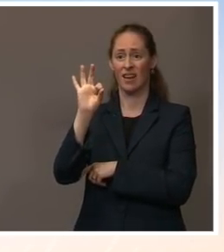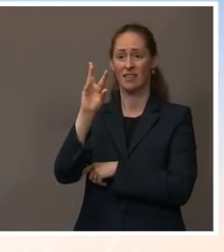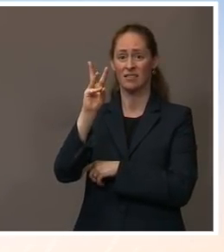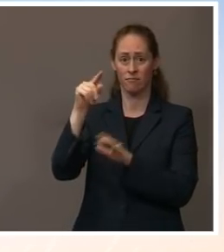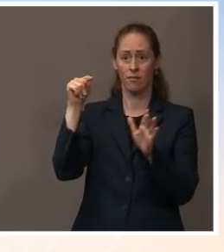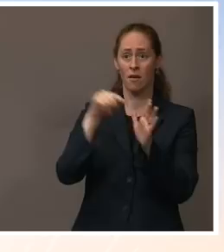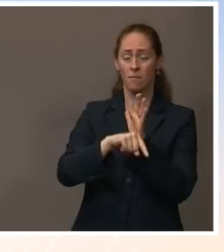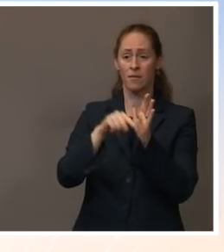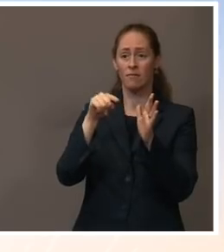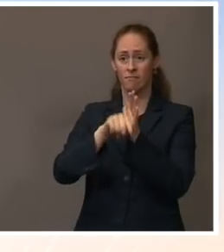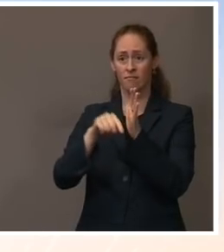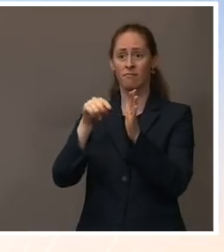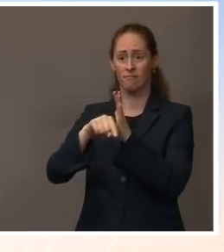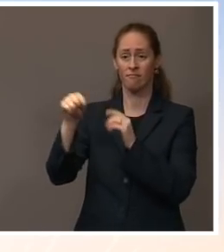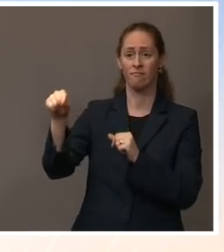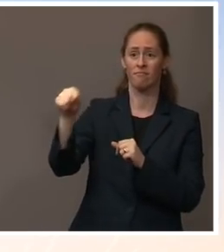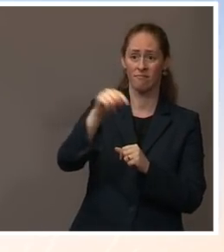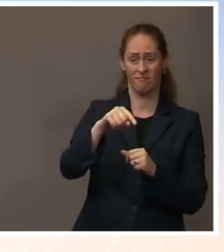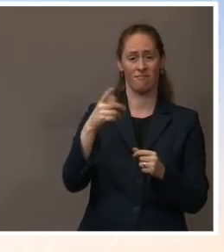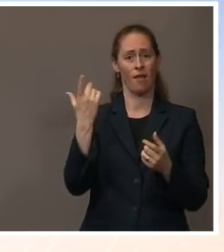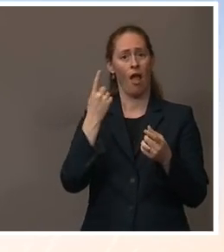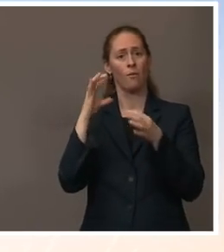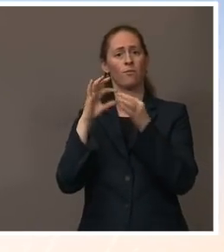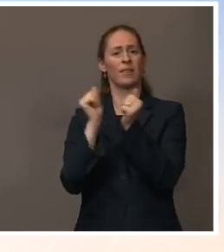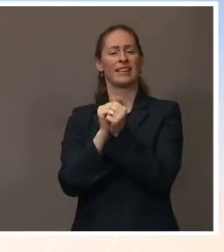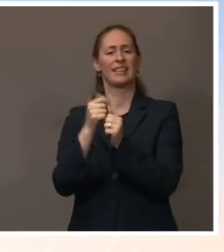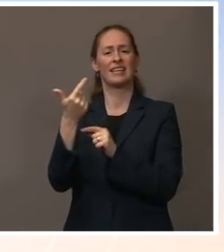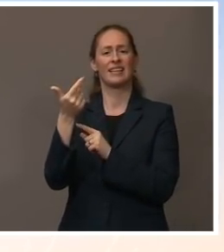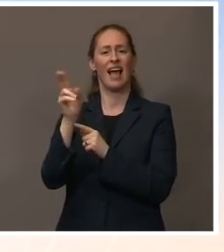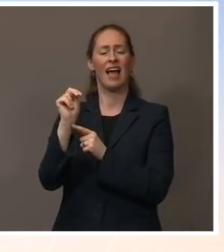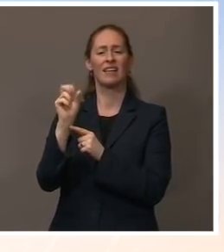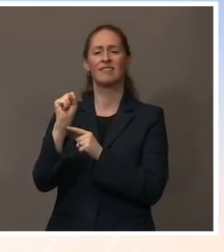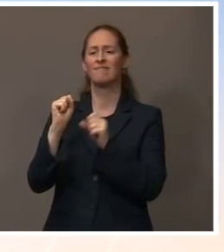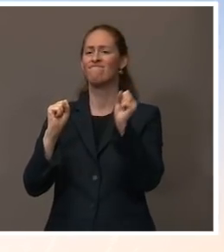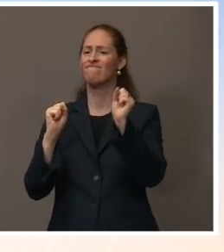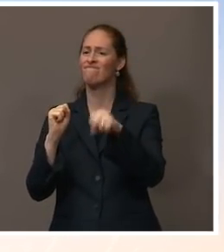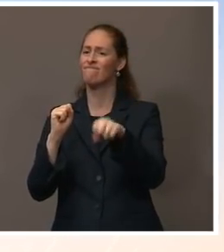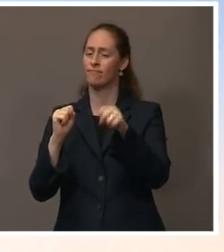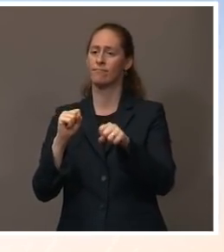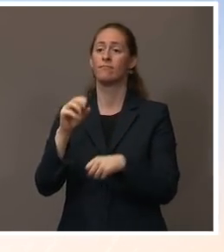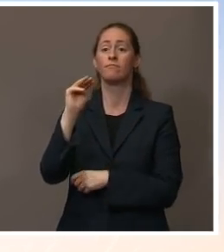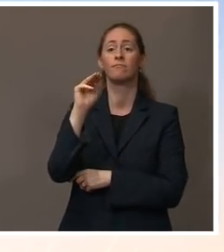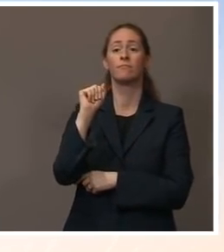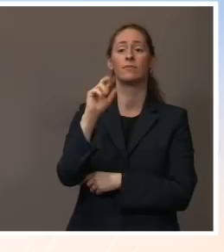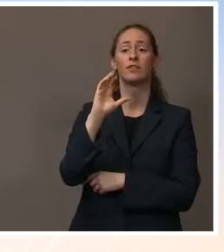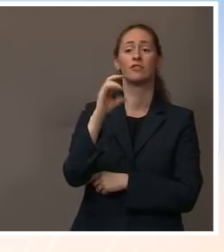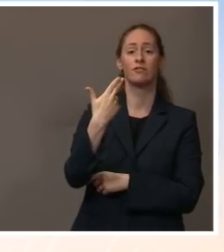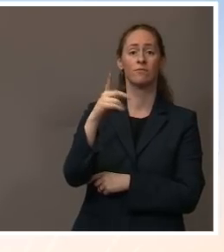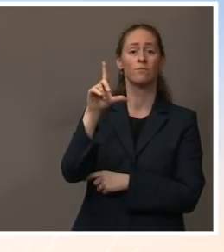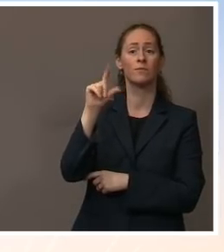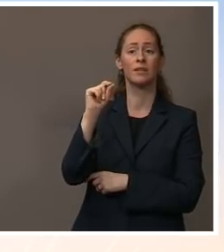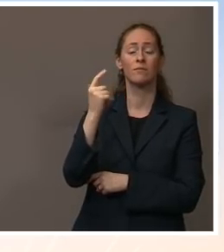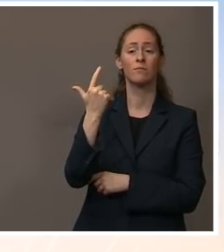In New York City, from March 2020 to March 2021, shooting incidents have jumped 77 percent.